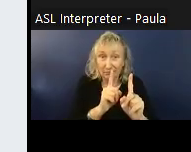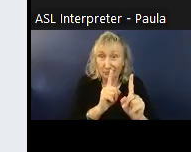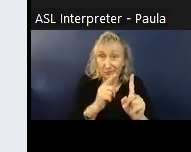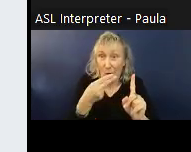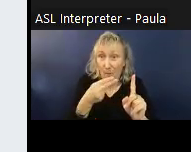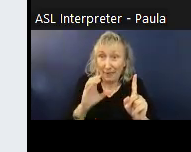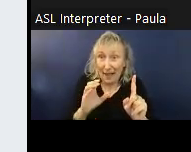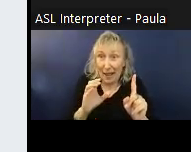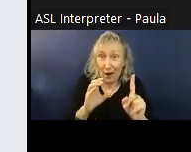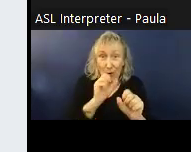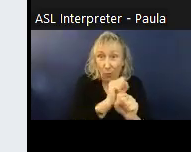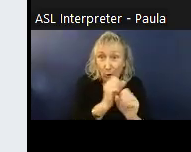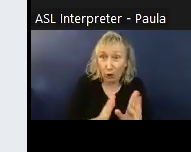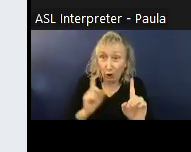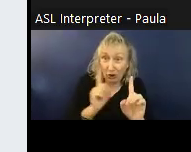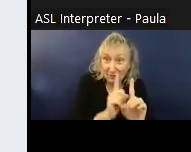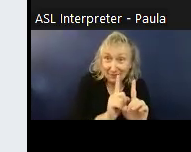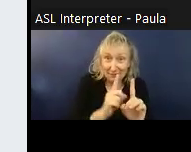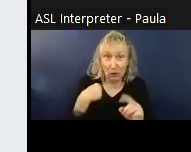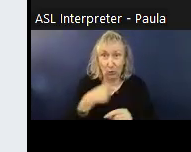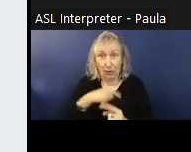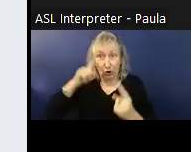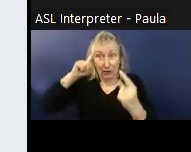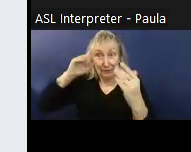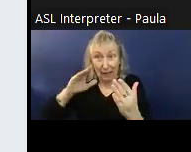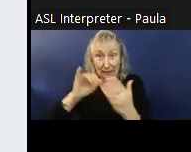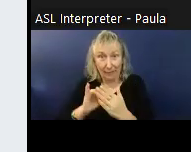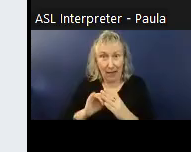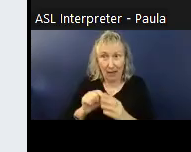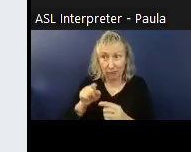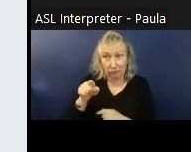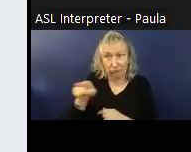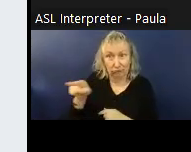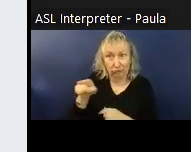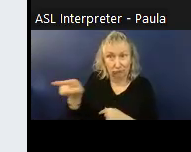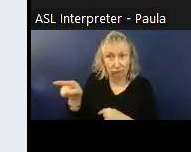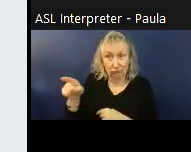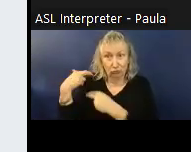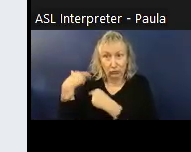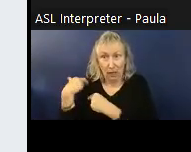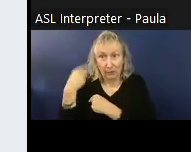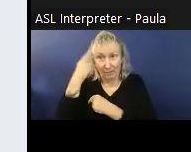have having the expectation that they would be responsible for the consumers